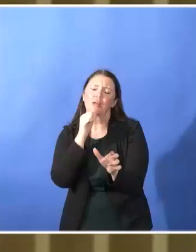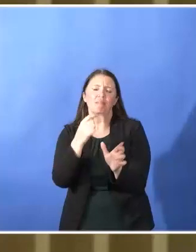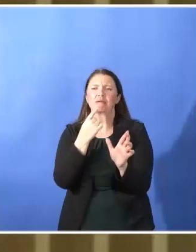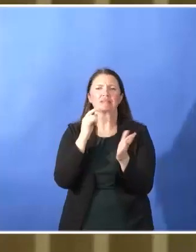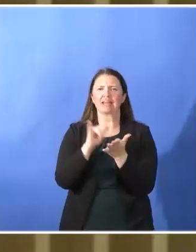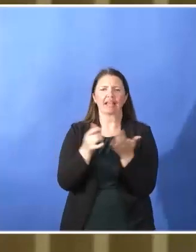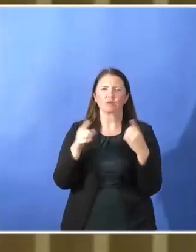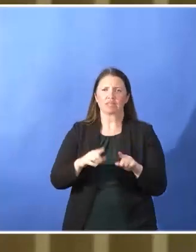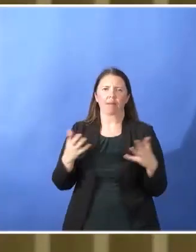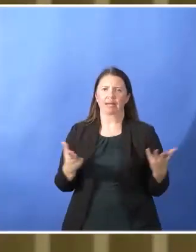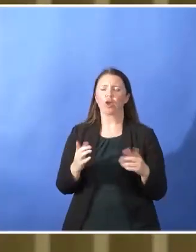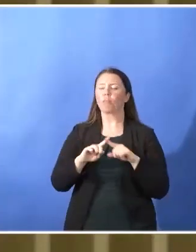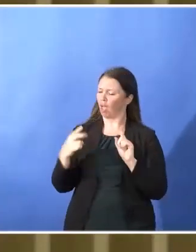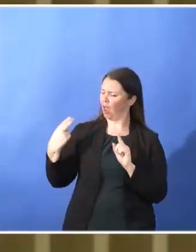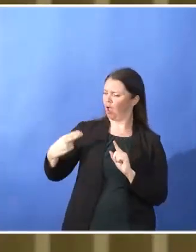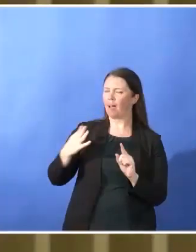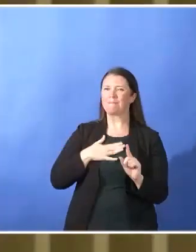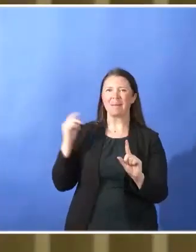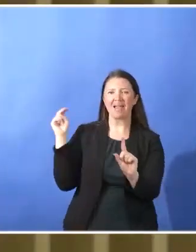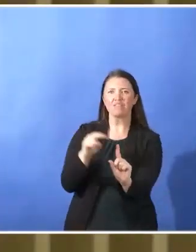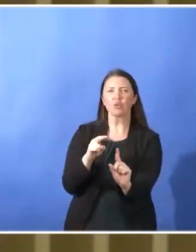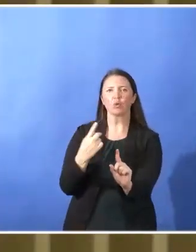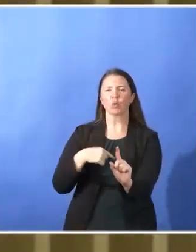LEANING ON THE EXPERTISE OF OTHER AGENCIES THAT HAVE ROCKET